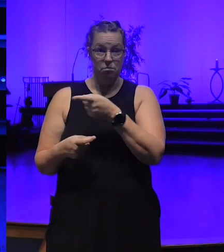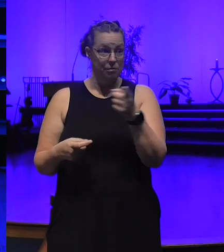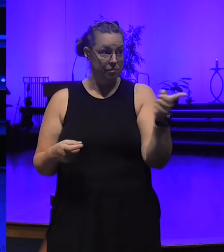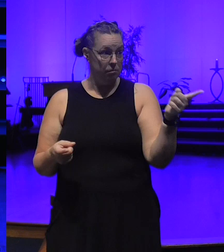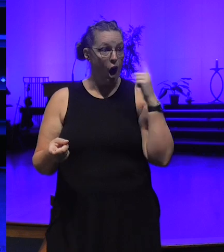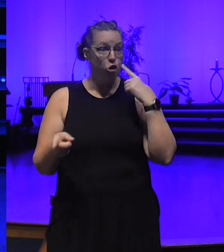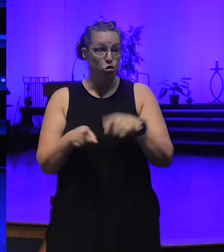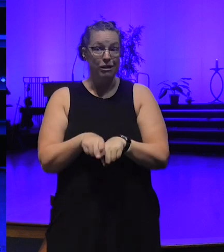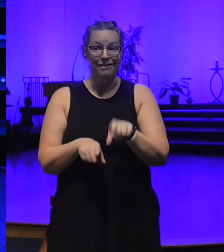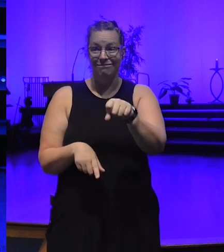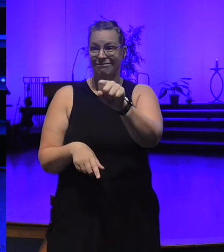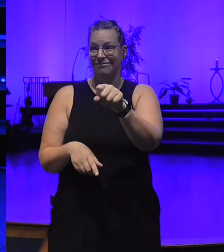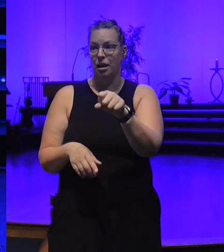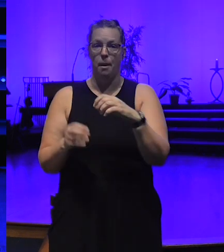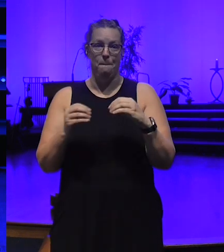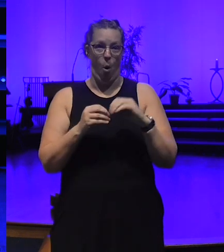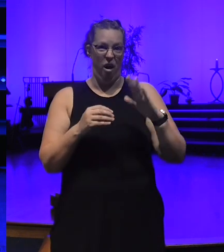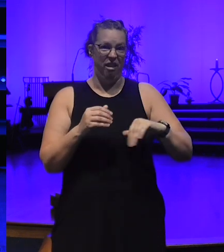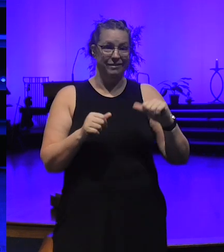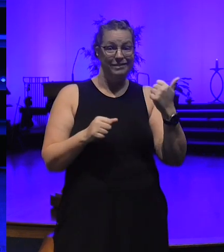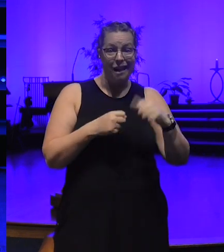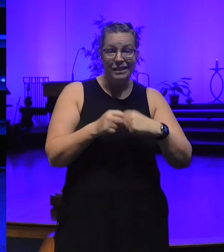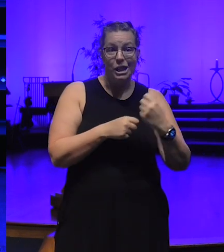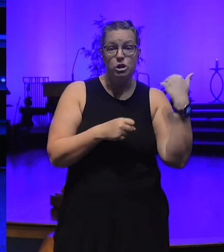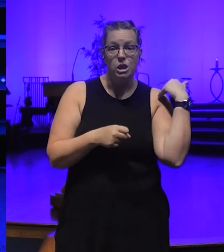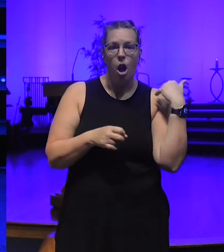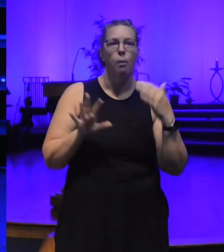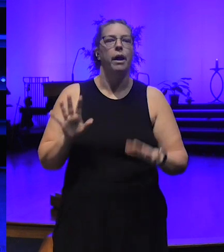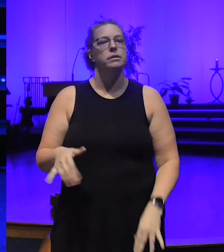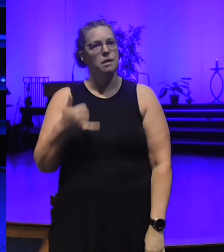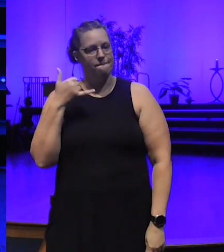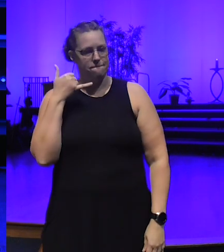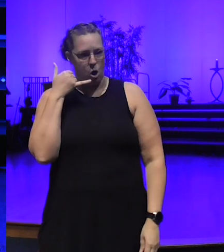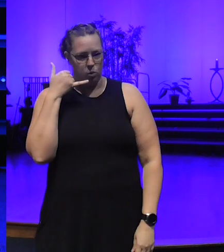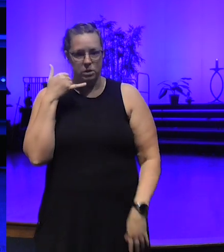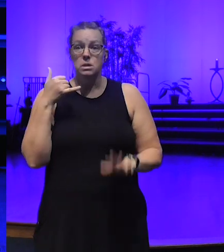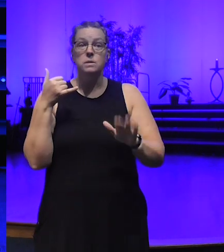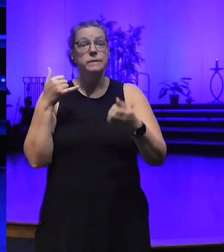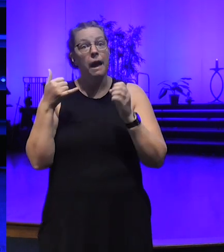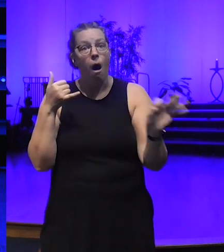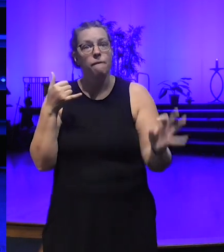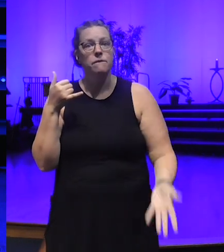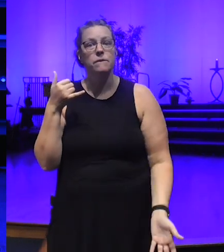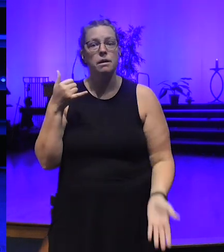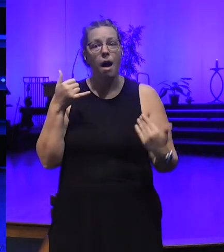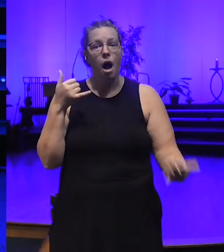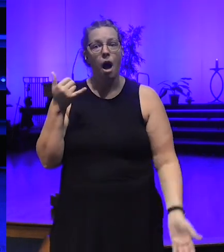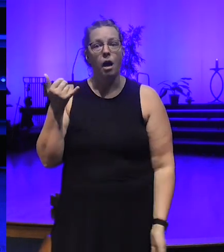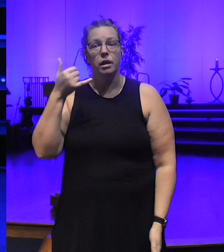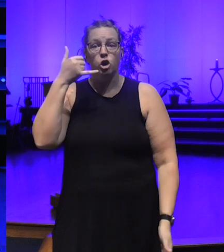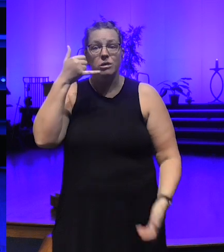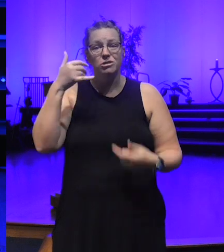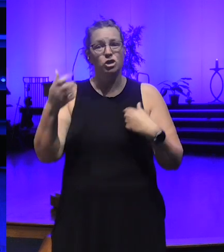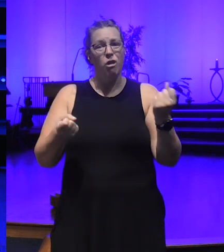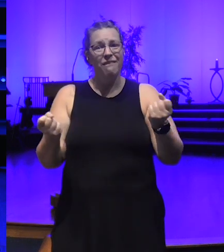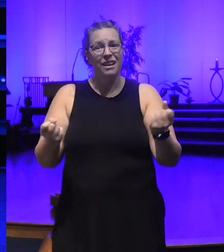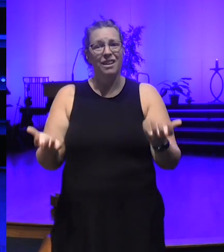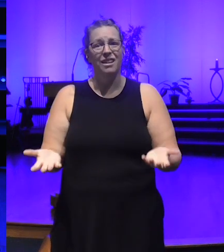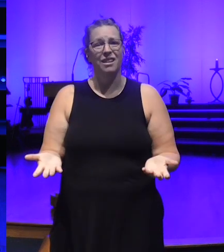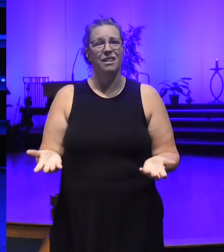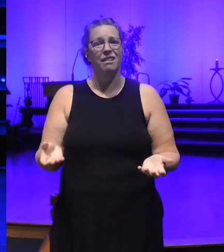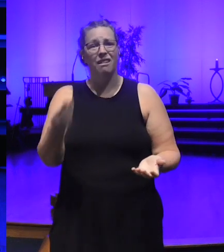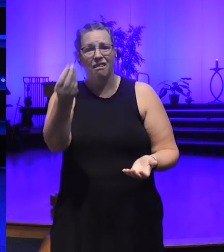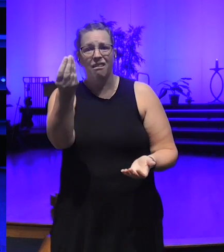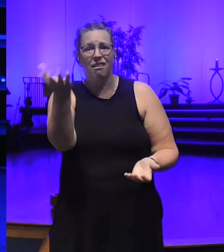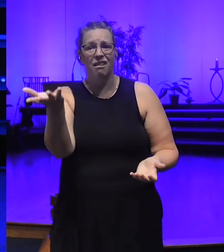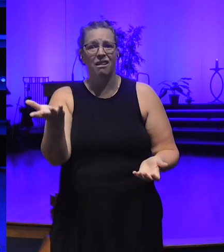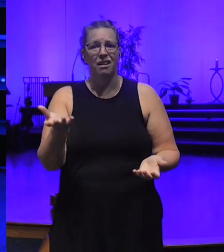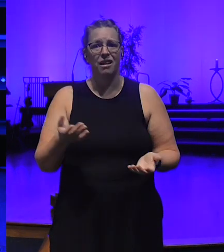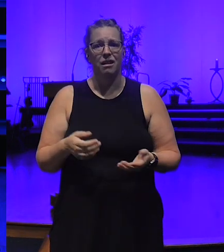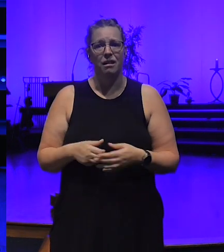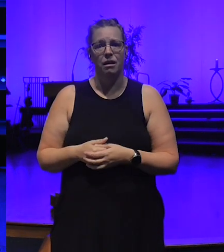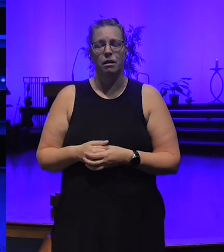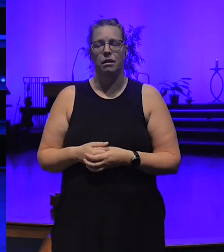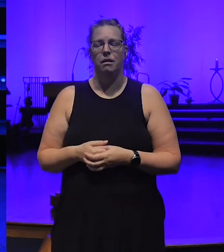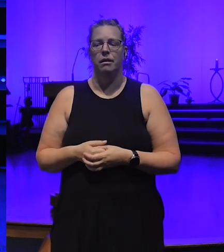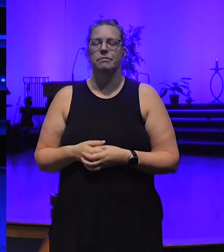were 10 years ago it's these darn phones get off your phone you're driving right it goes on and on